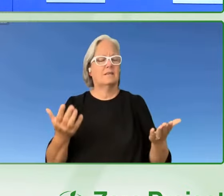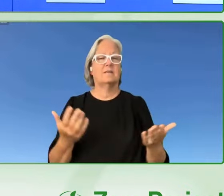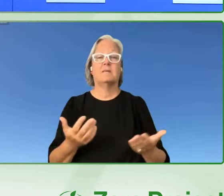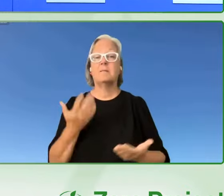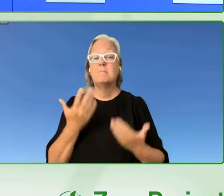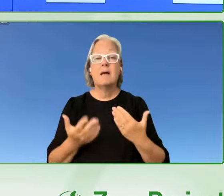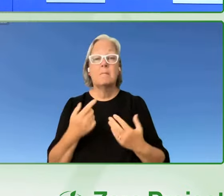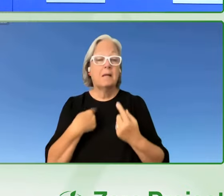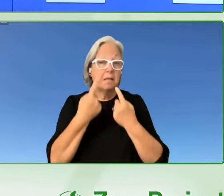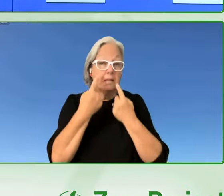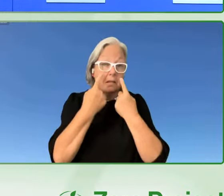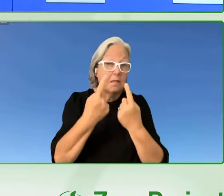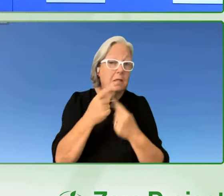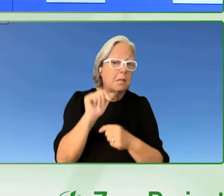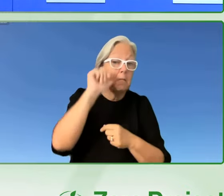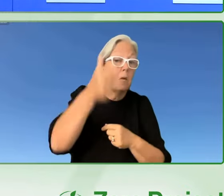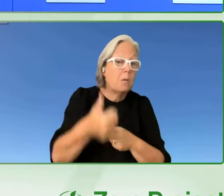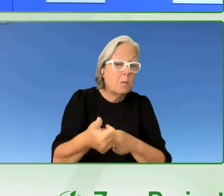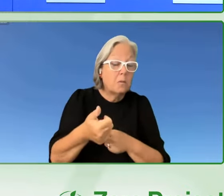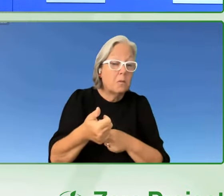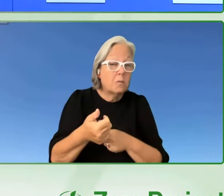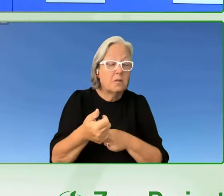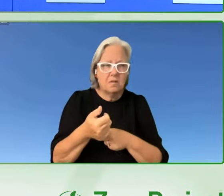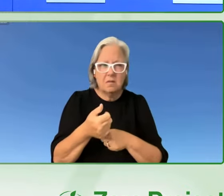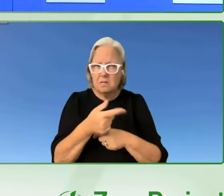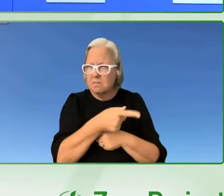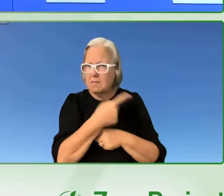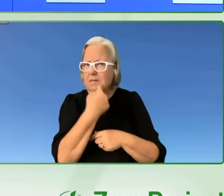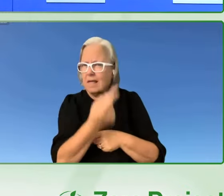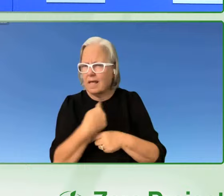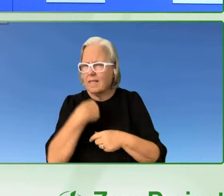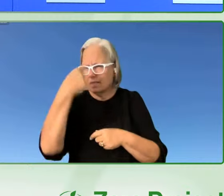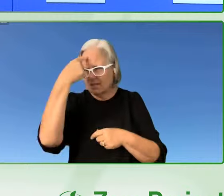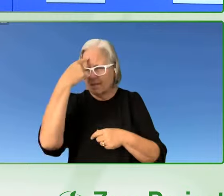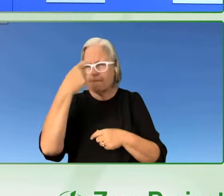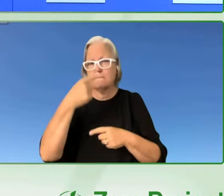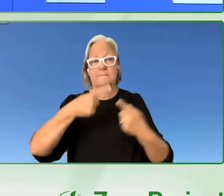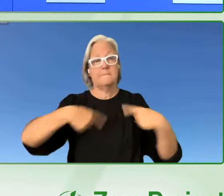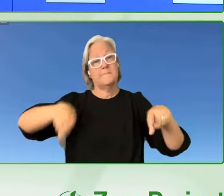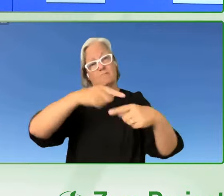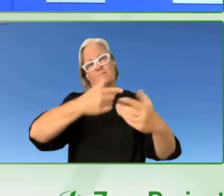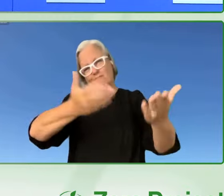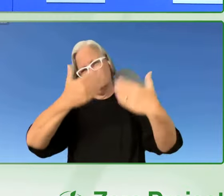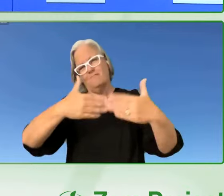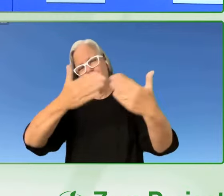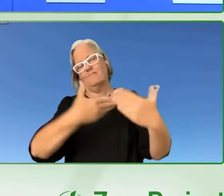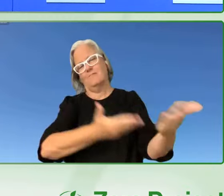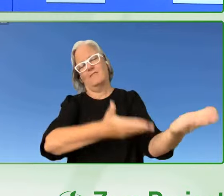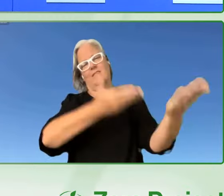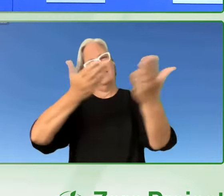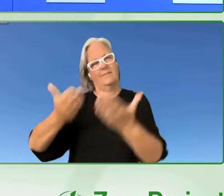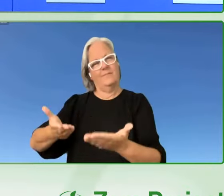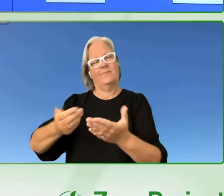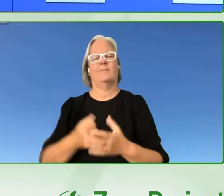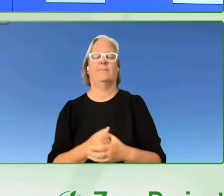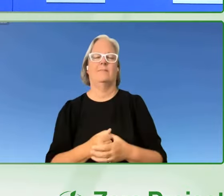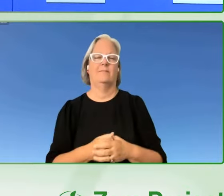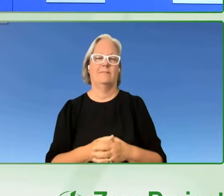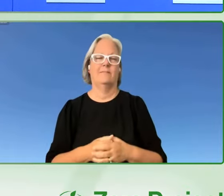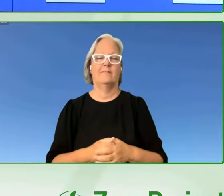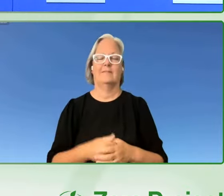Something new that I did not know was the word ally.